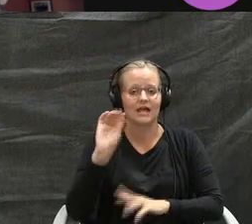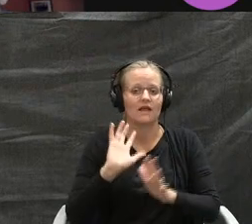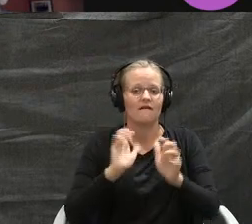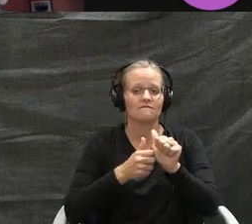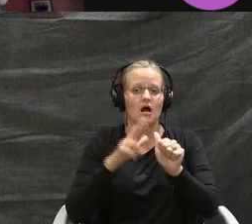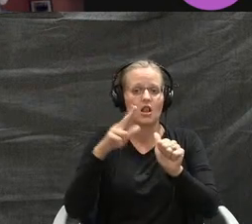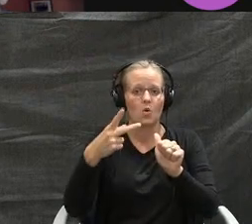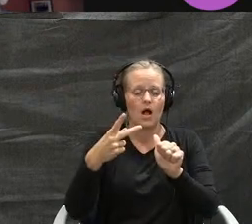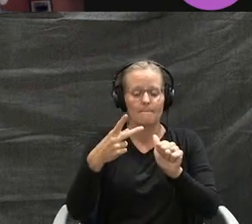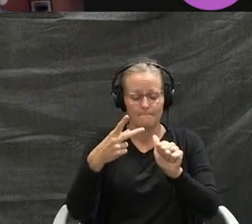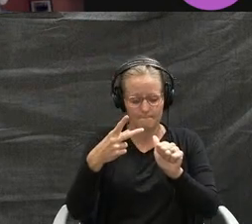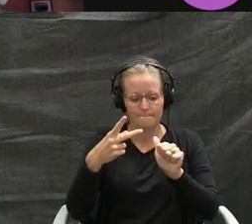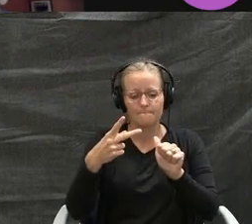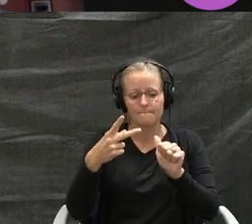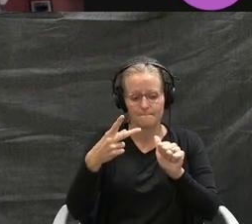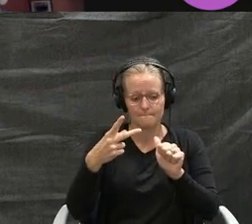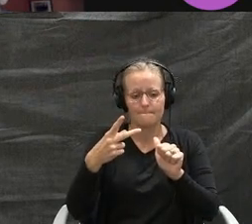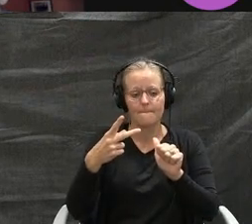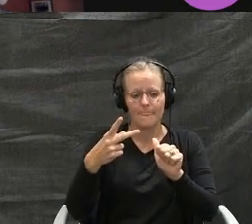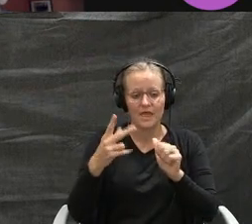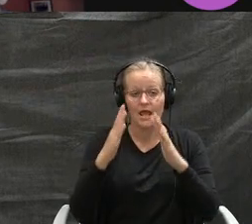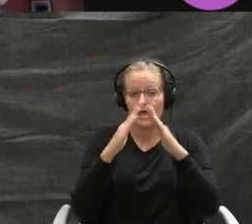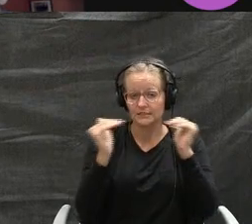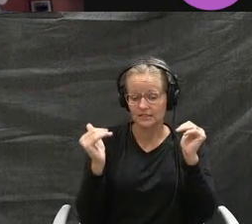issues, and concerns with diversity. Equity inclusion will